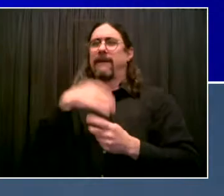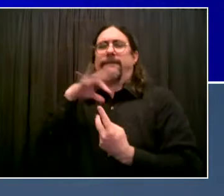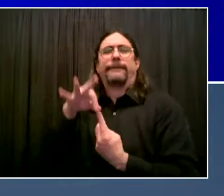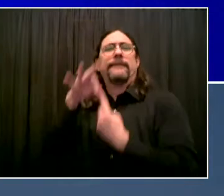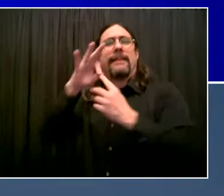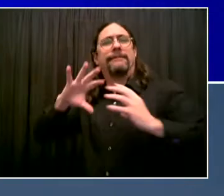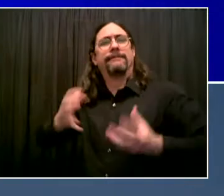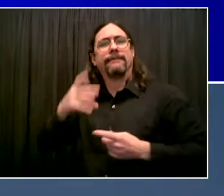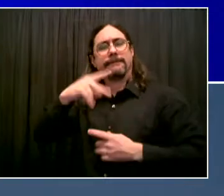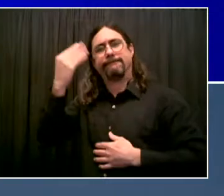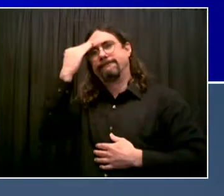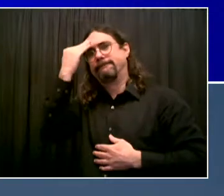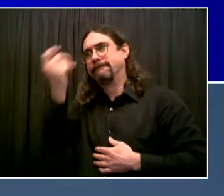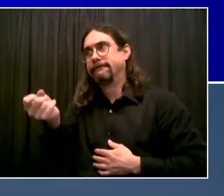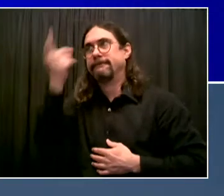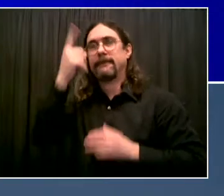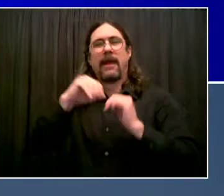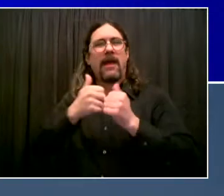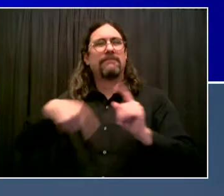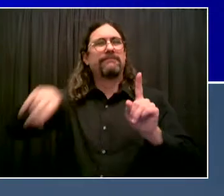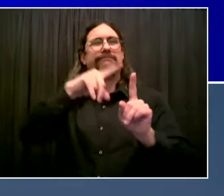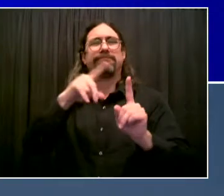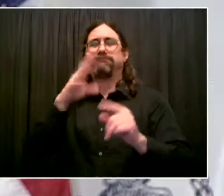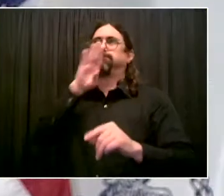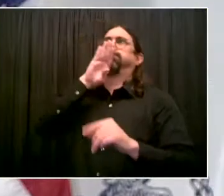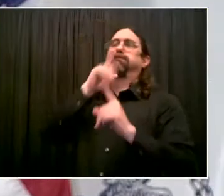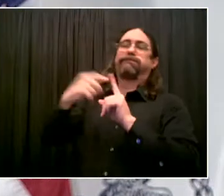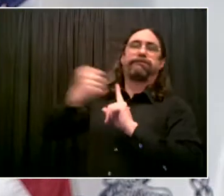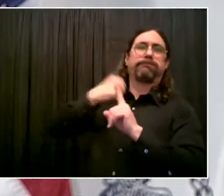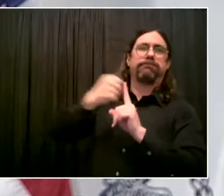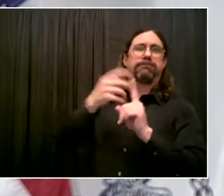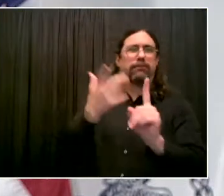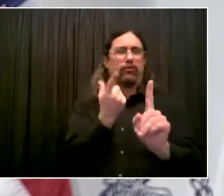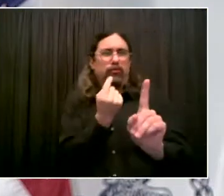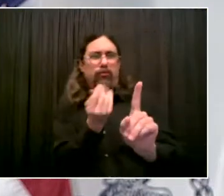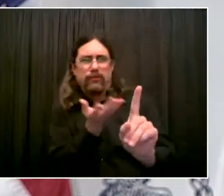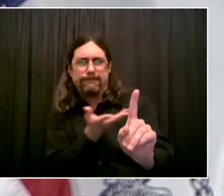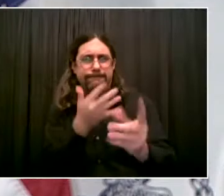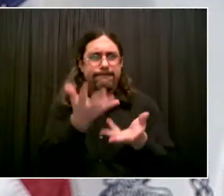CLOSELYLYWI TTH THE CITY COUNCCIL. THERE IS EMTRENDOUS CONCERN ABOUT REFORMING AND